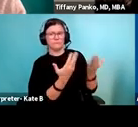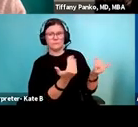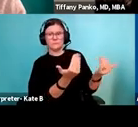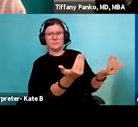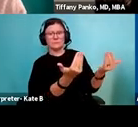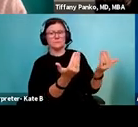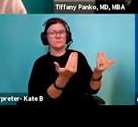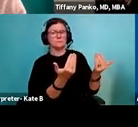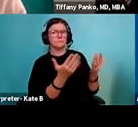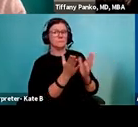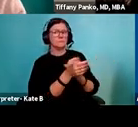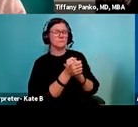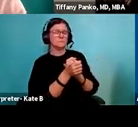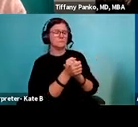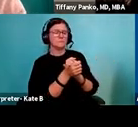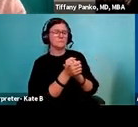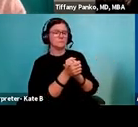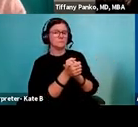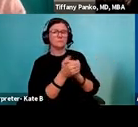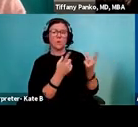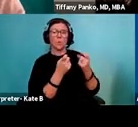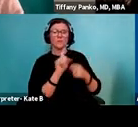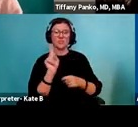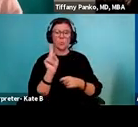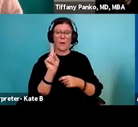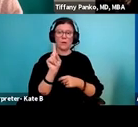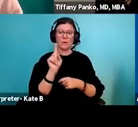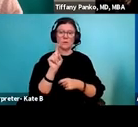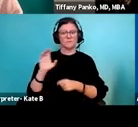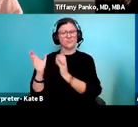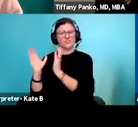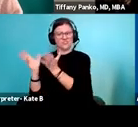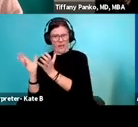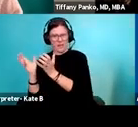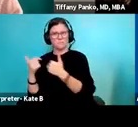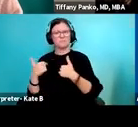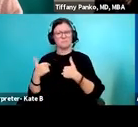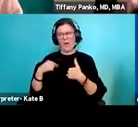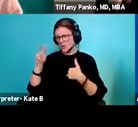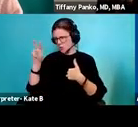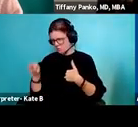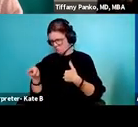if you will, put your questions in the chat. I will then read them out loud for the panel